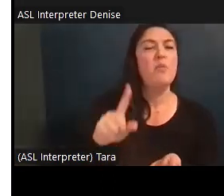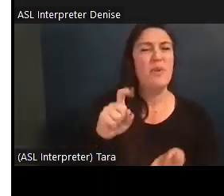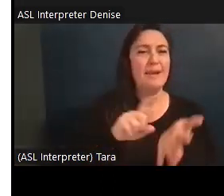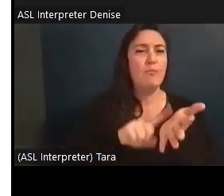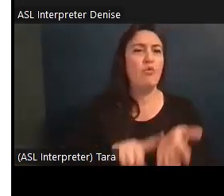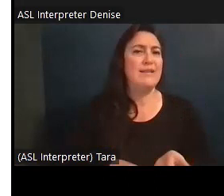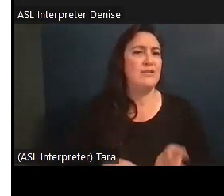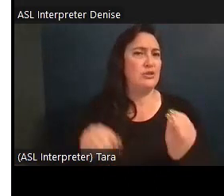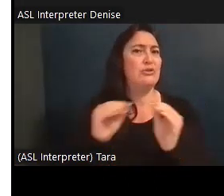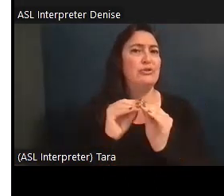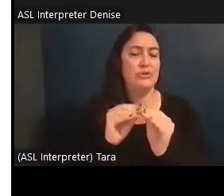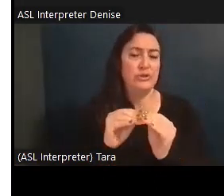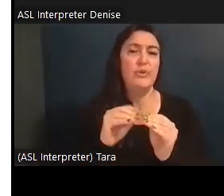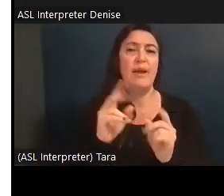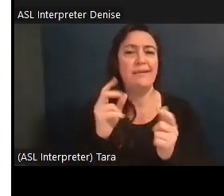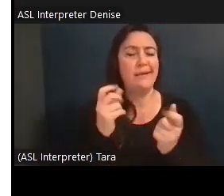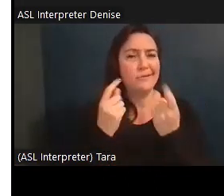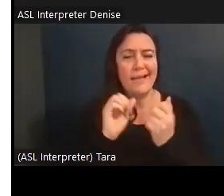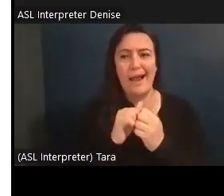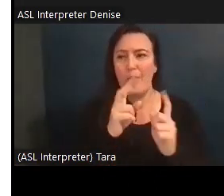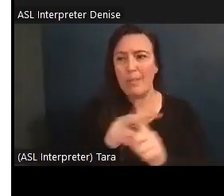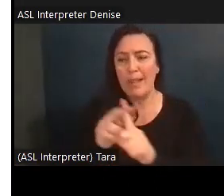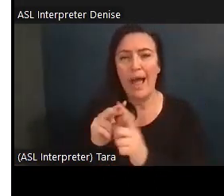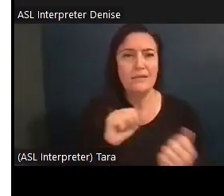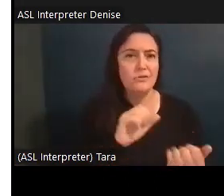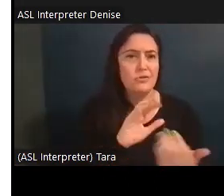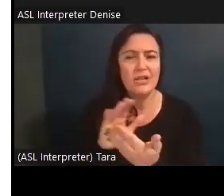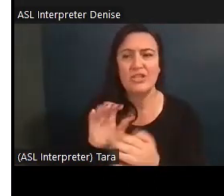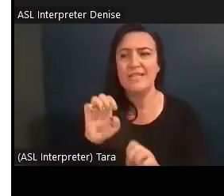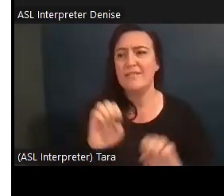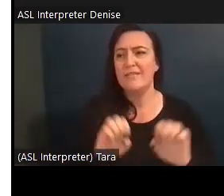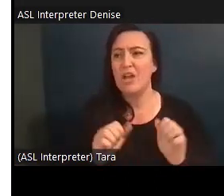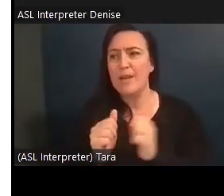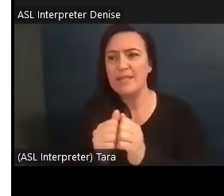different strategies, evaluate them together and then adapt